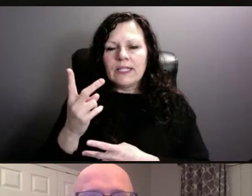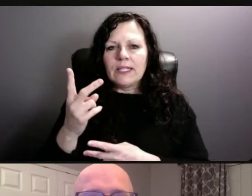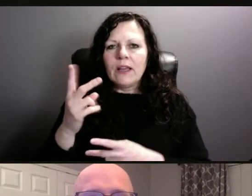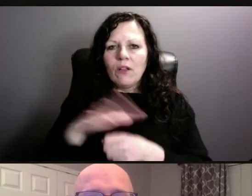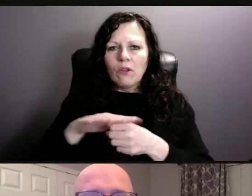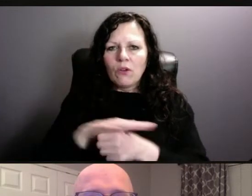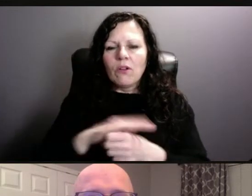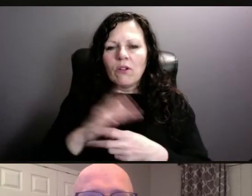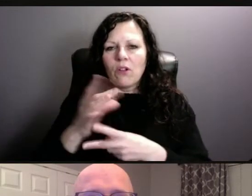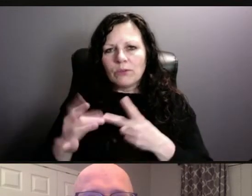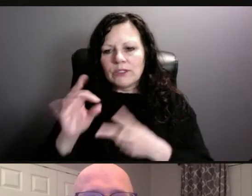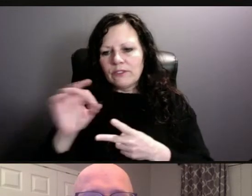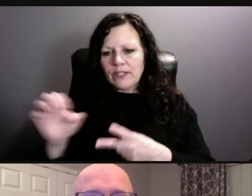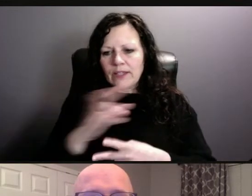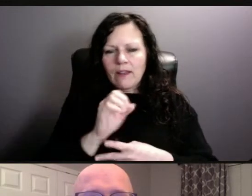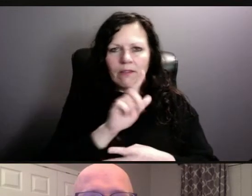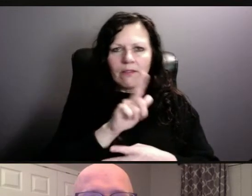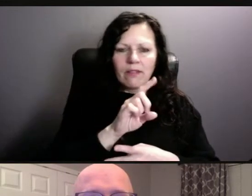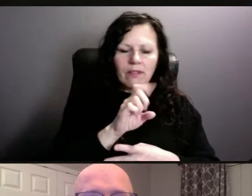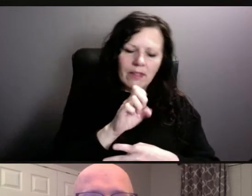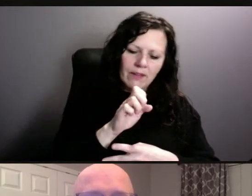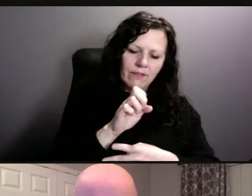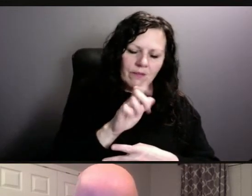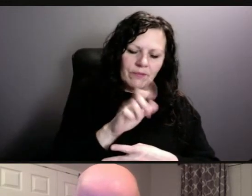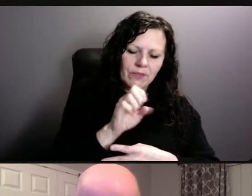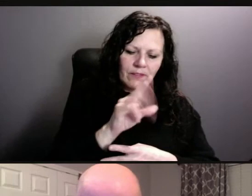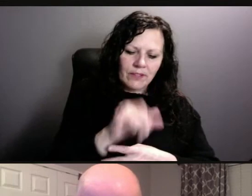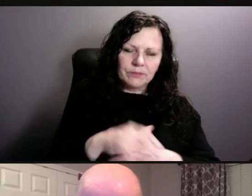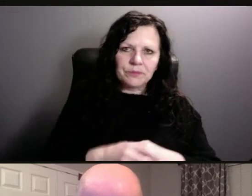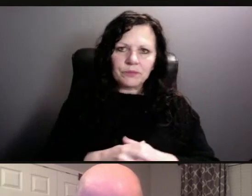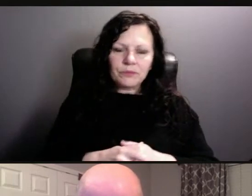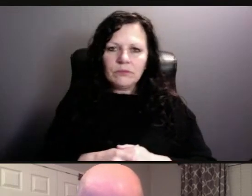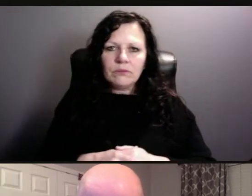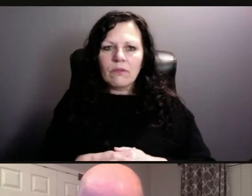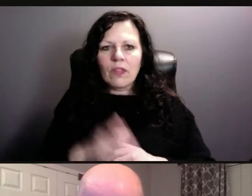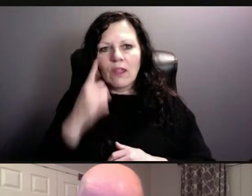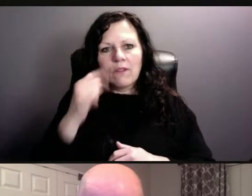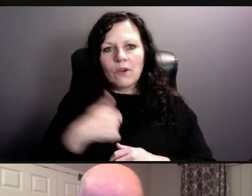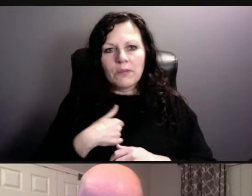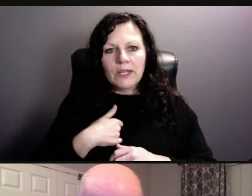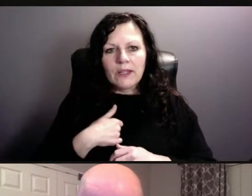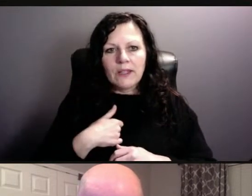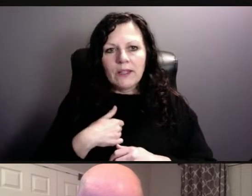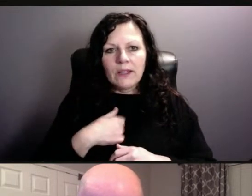I LIKE COUNCILMAN OR I WOULD LIKE TO SEE A COMBINATION OF